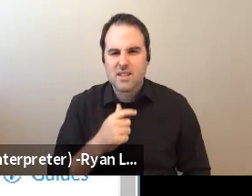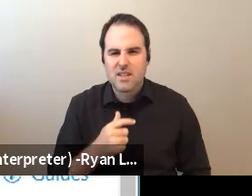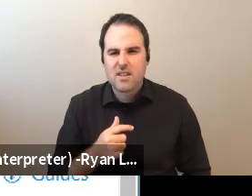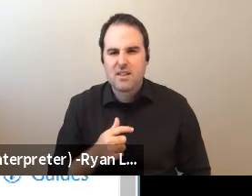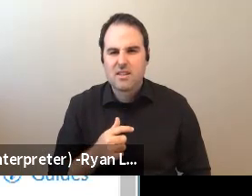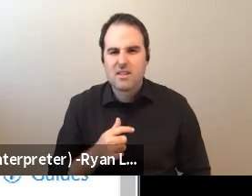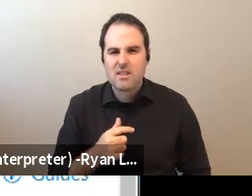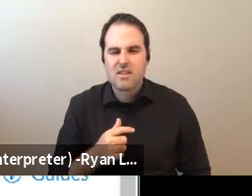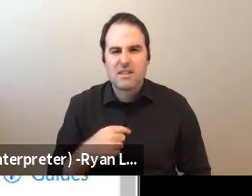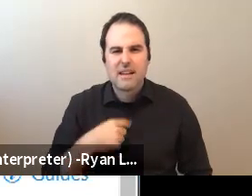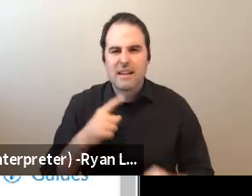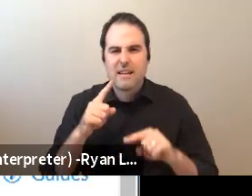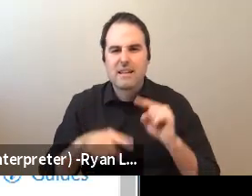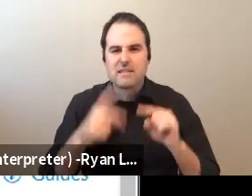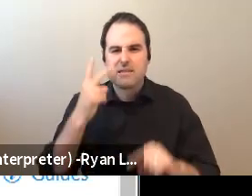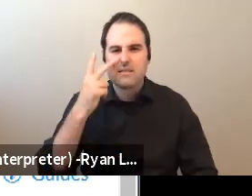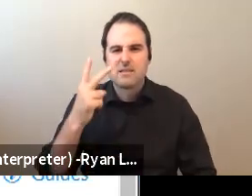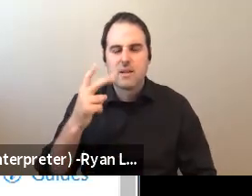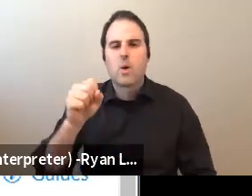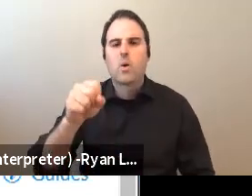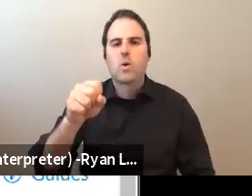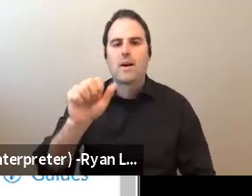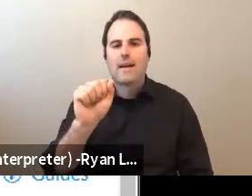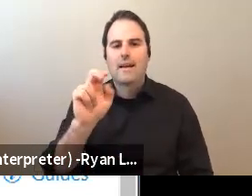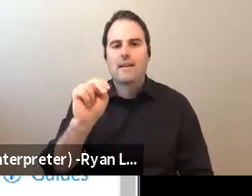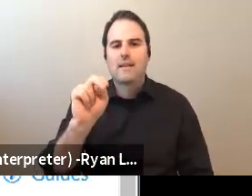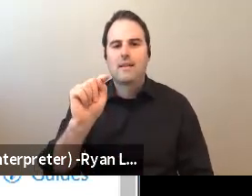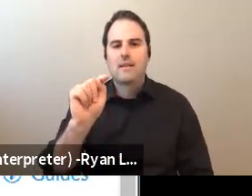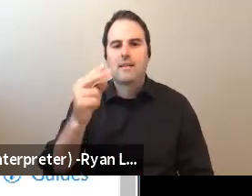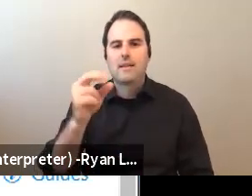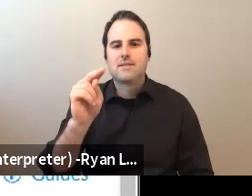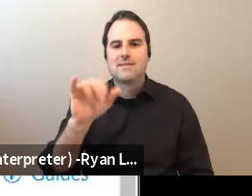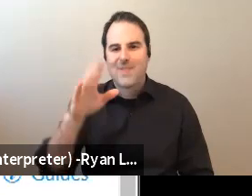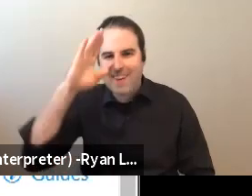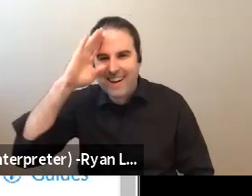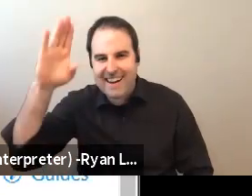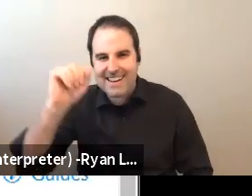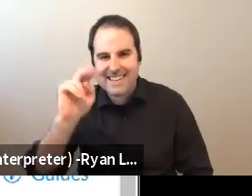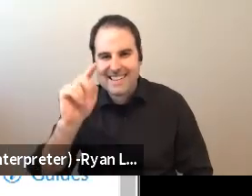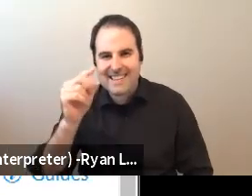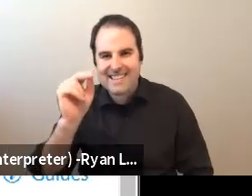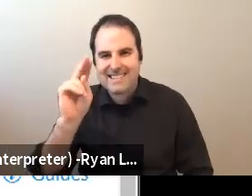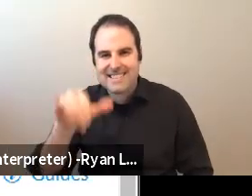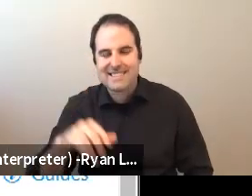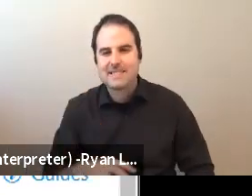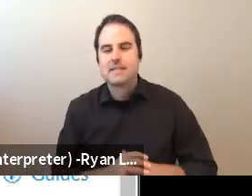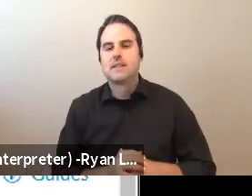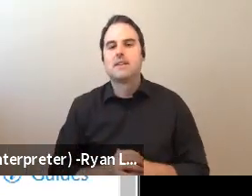Sally Potter: Can see, oh yeah, Anthony. Hi, Anthony. Um, yeah. That seems a little shaky, um,